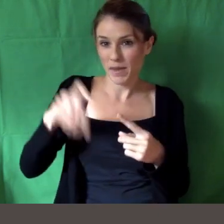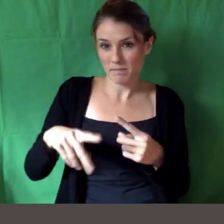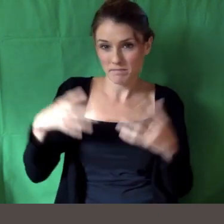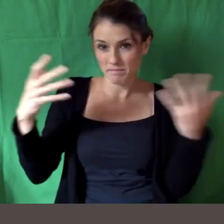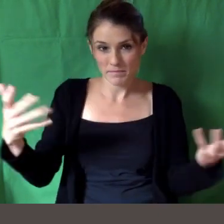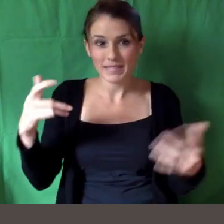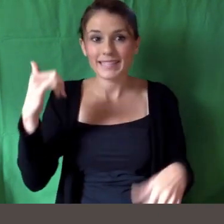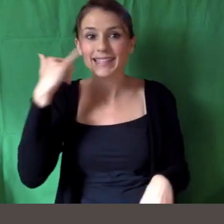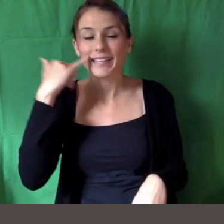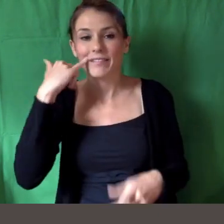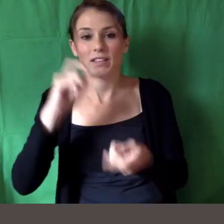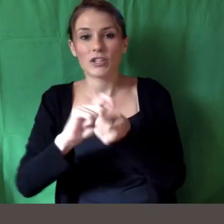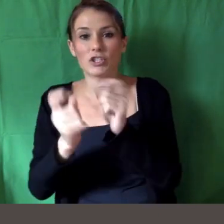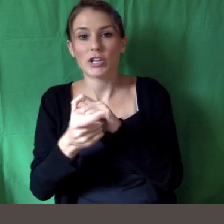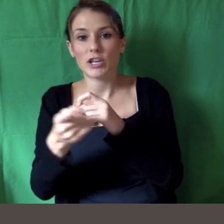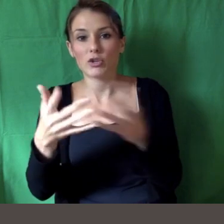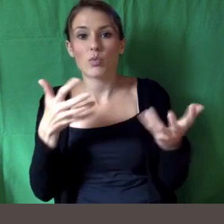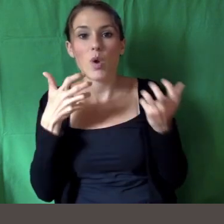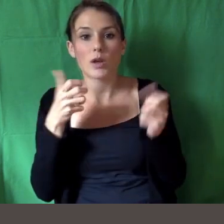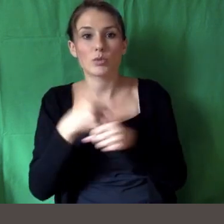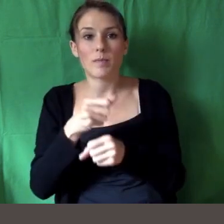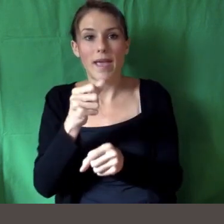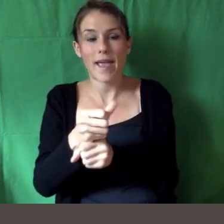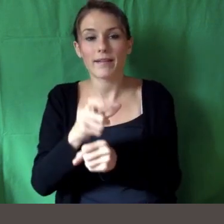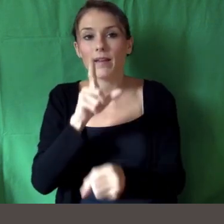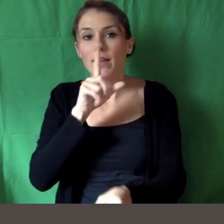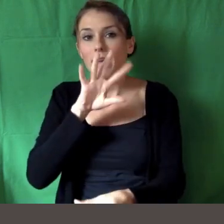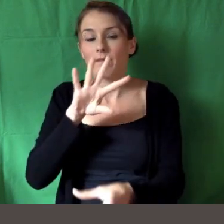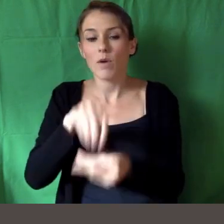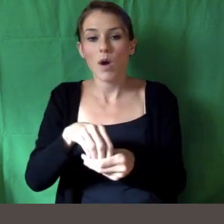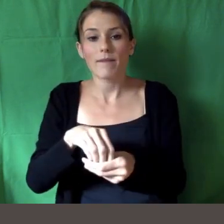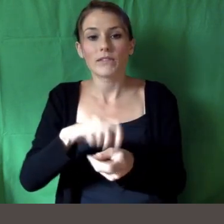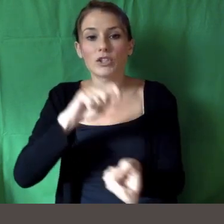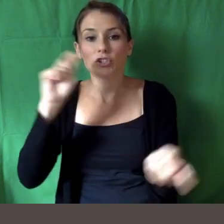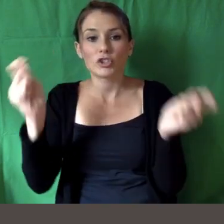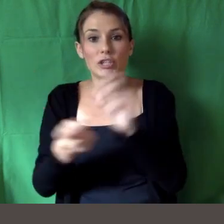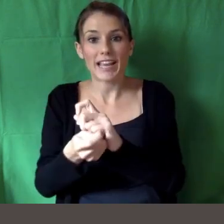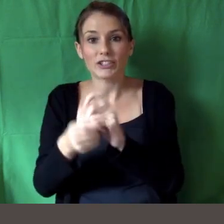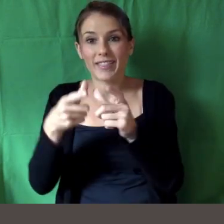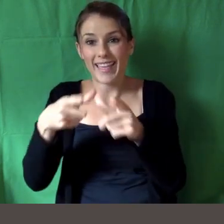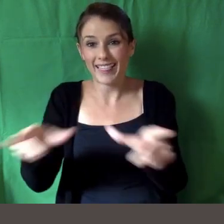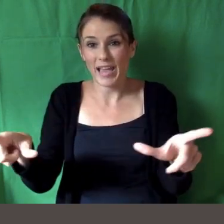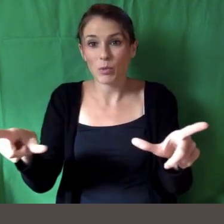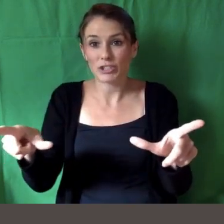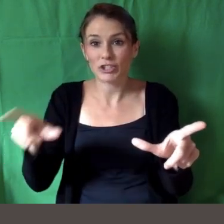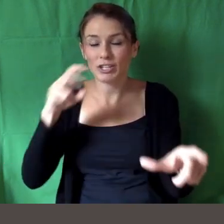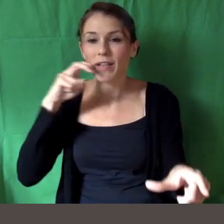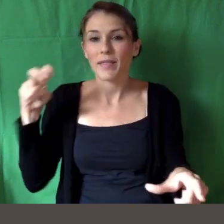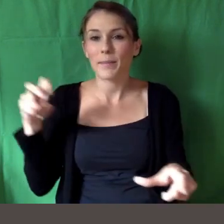If the change you want to make involves a change in the language, in the Python programming